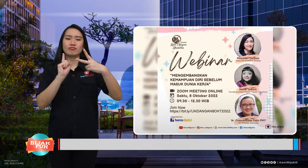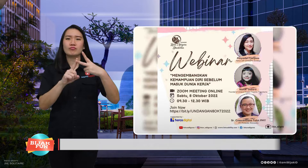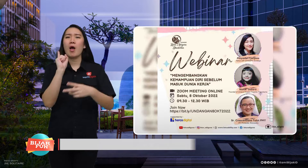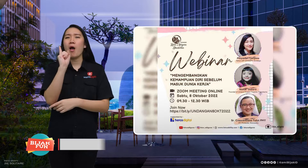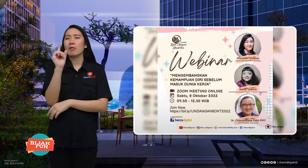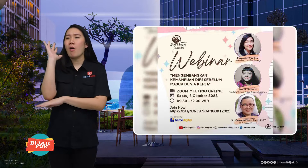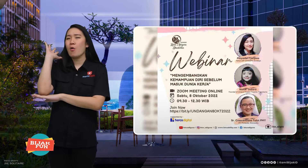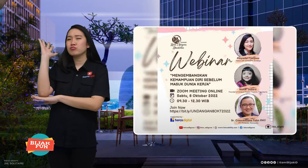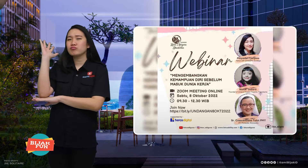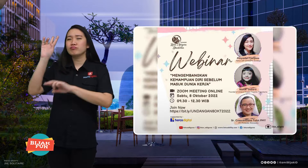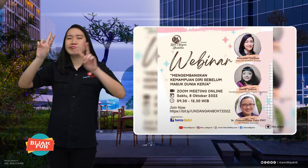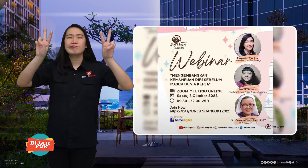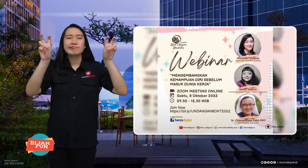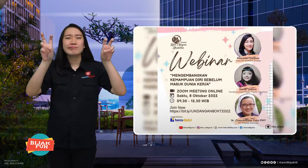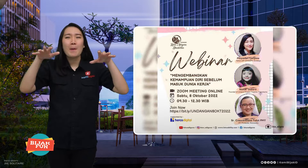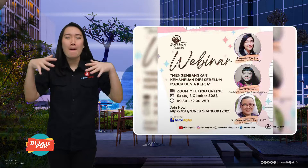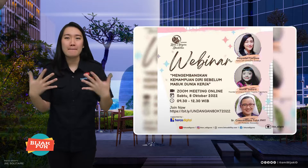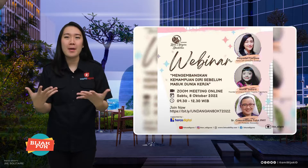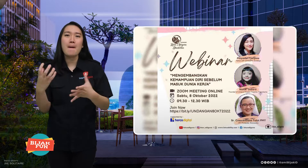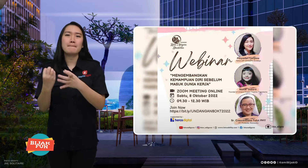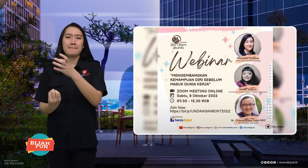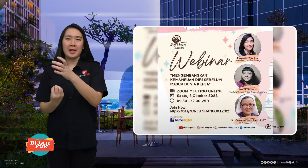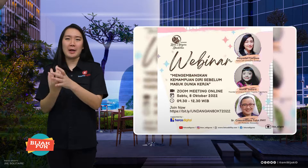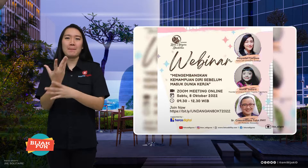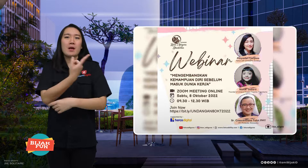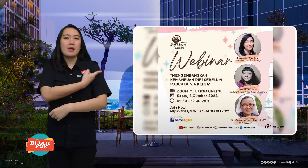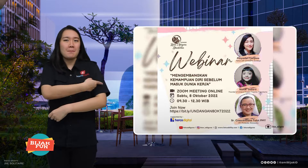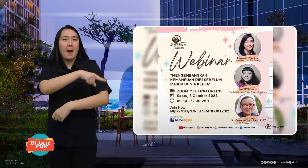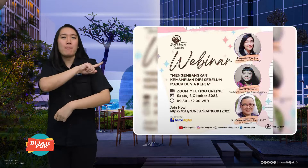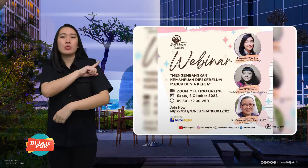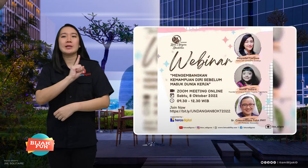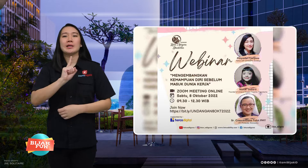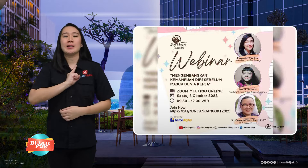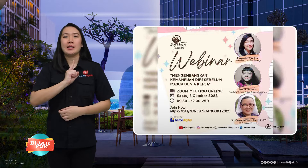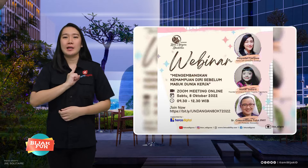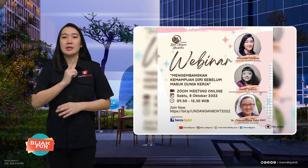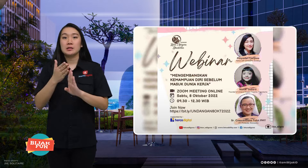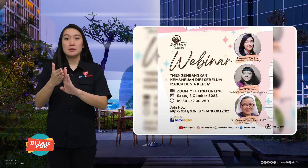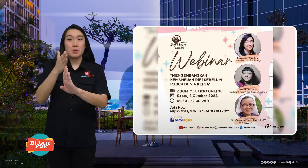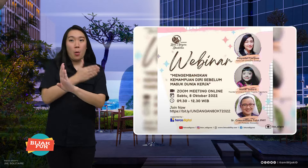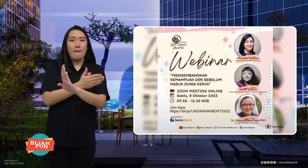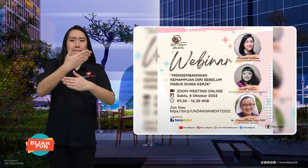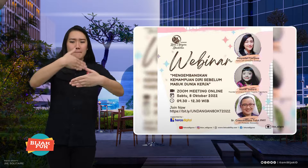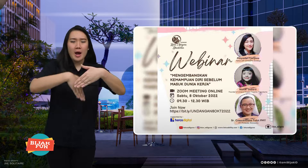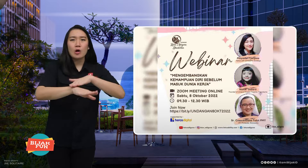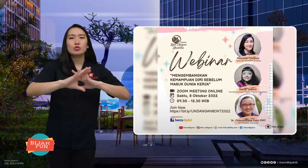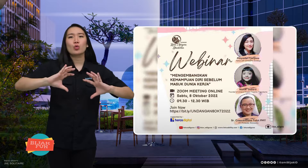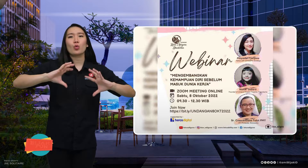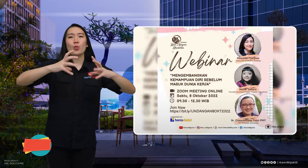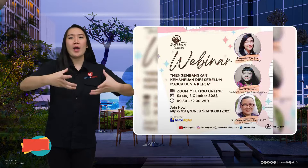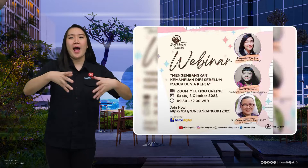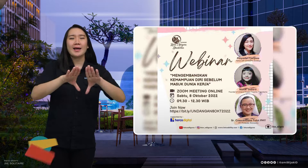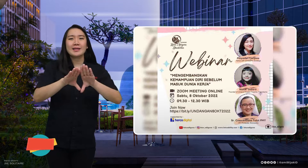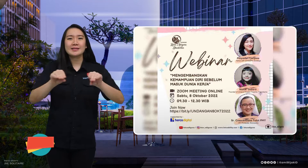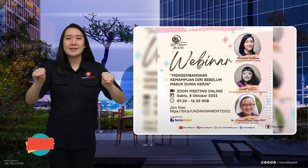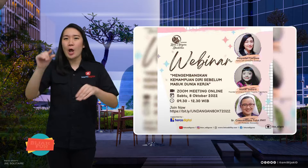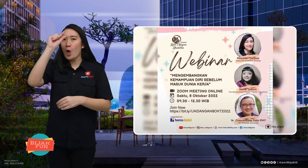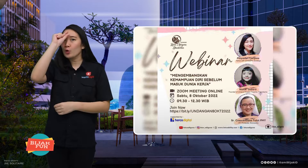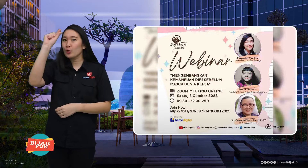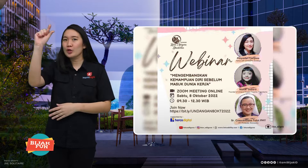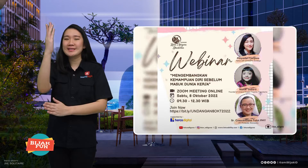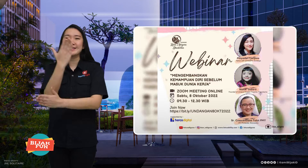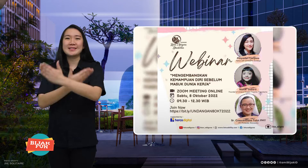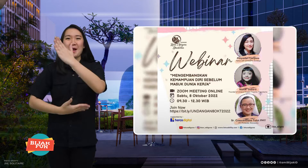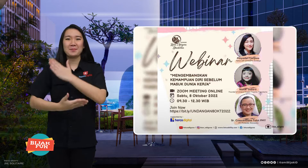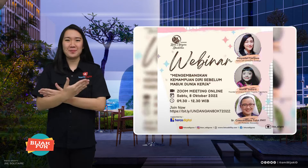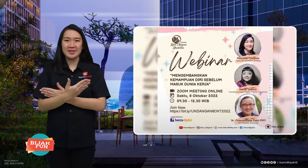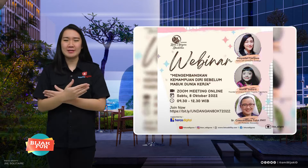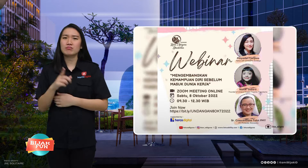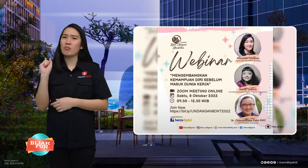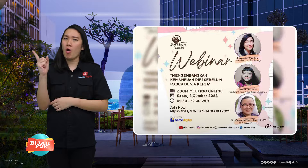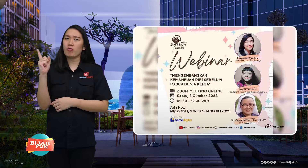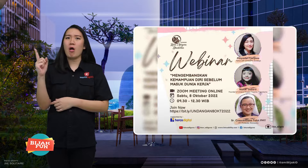and held a webinar themed “Developing” Self-Ability Before Entering the World of Work” for disabilities.